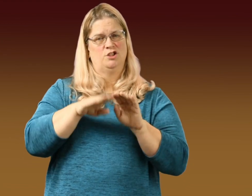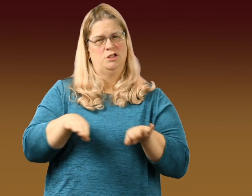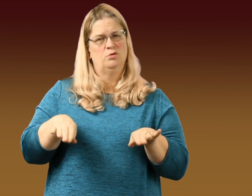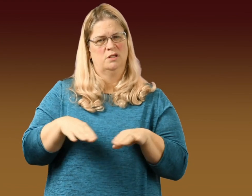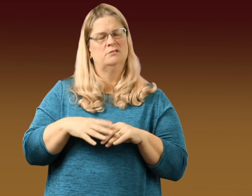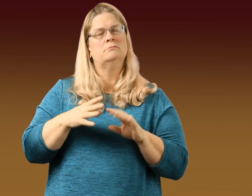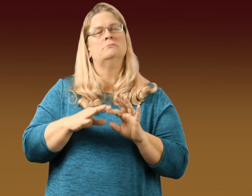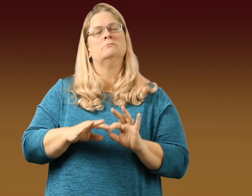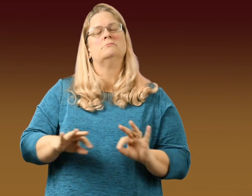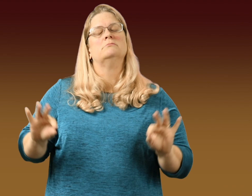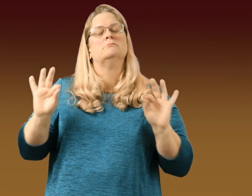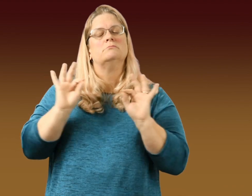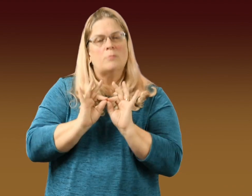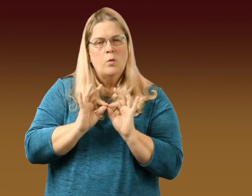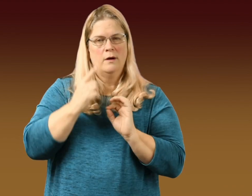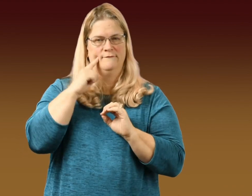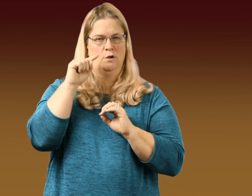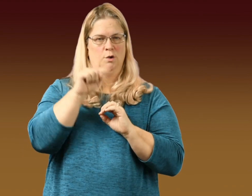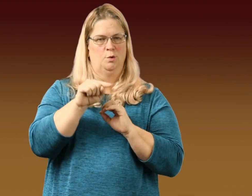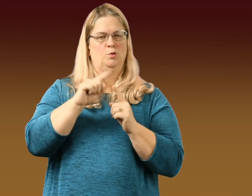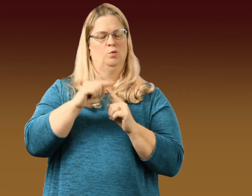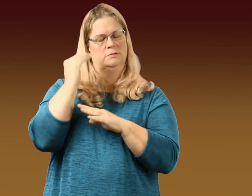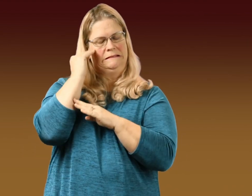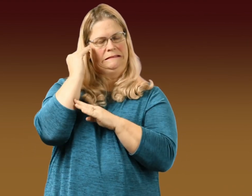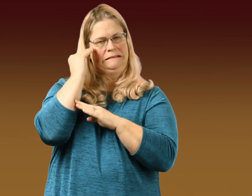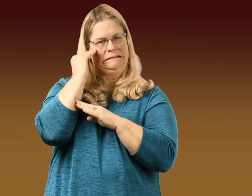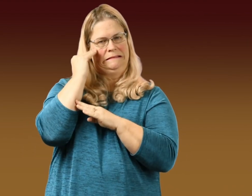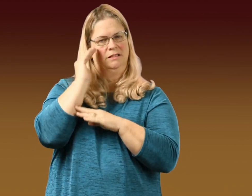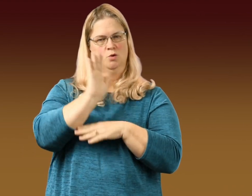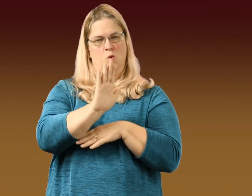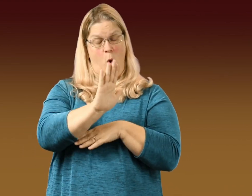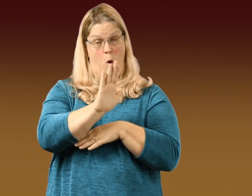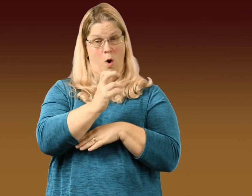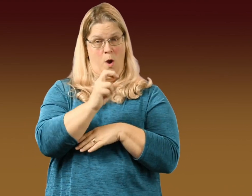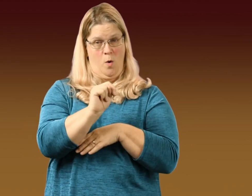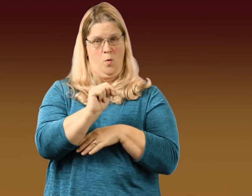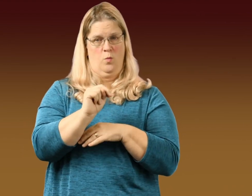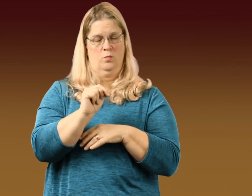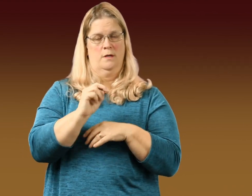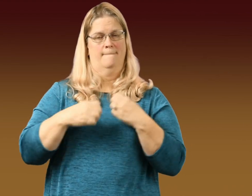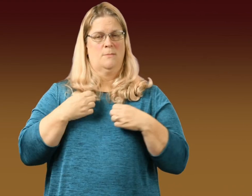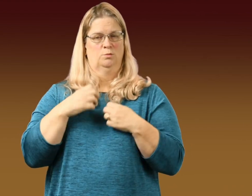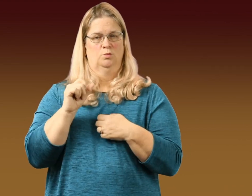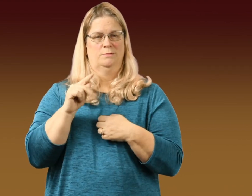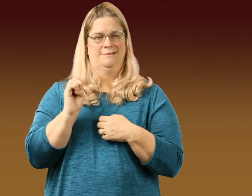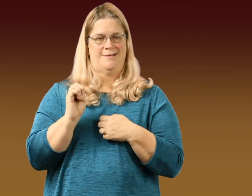So when you think about working with these children, it is critical for you to be cognizant